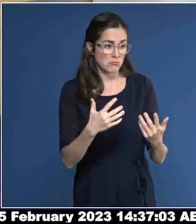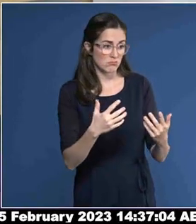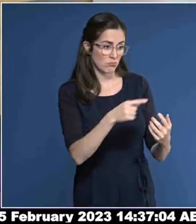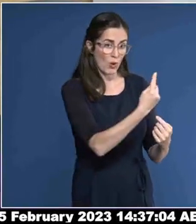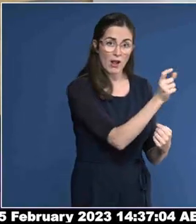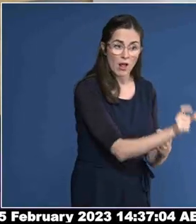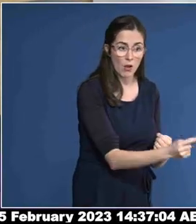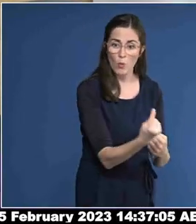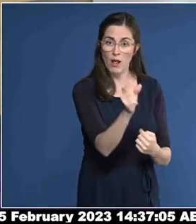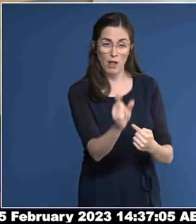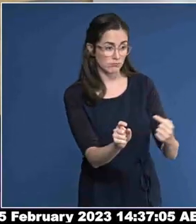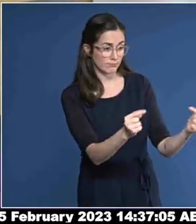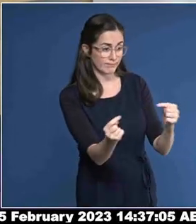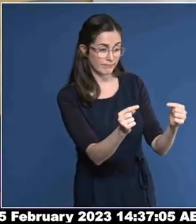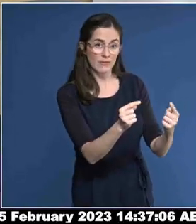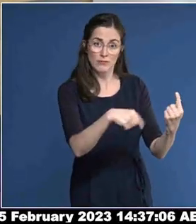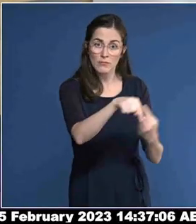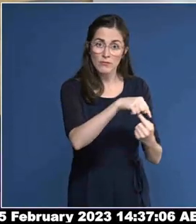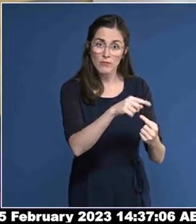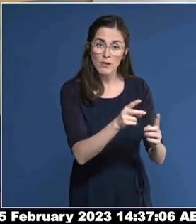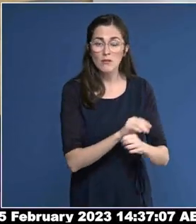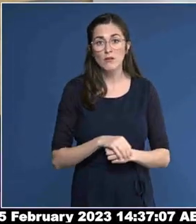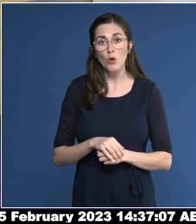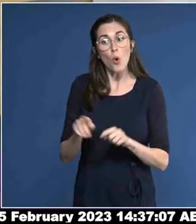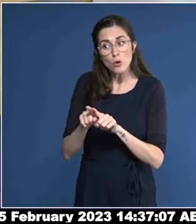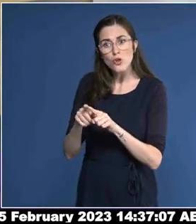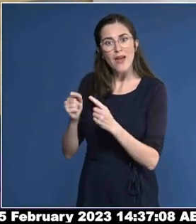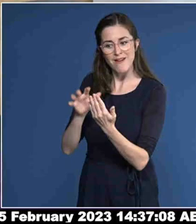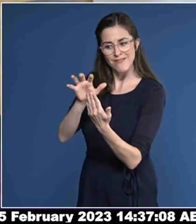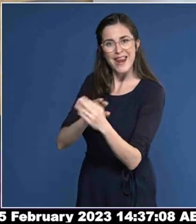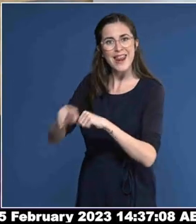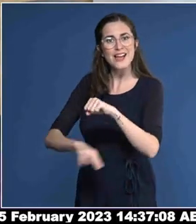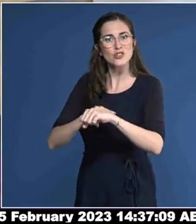for the Elimination of Violence Against Women and Girls which the Federal Government released late last year?